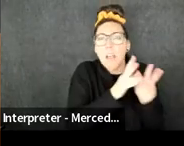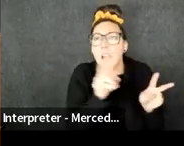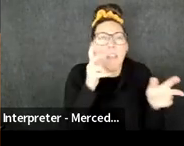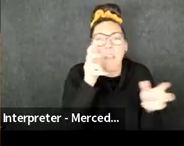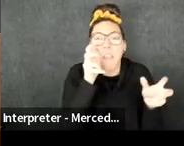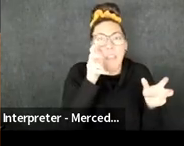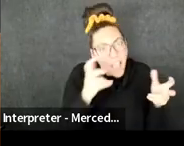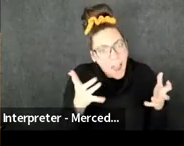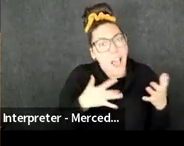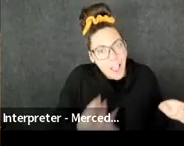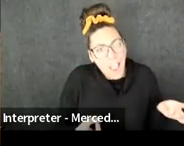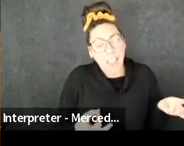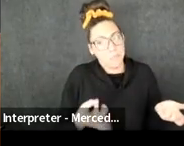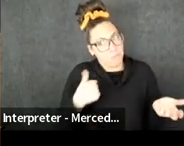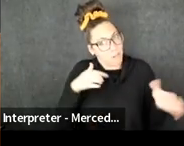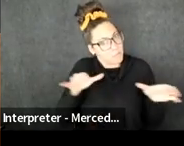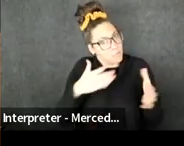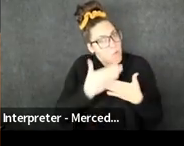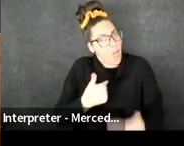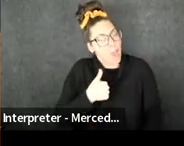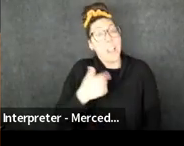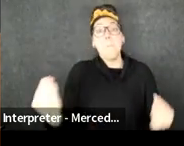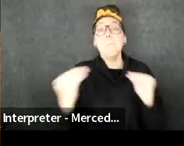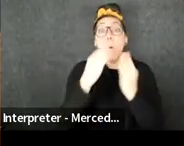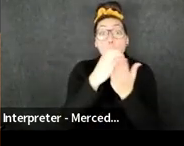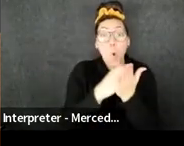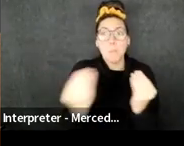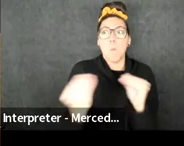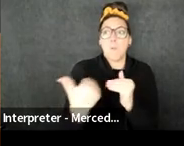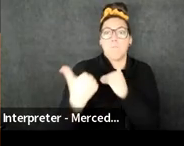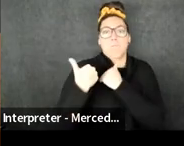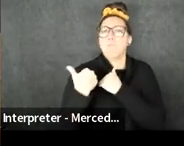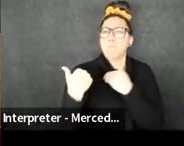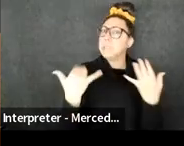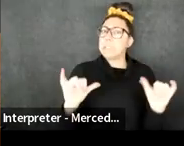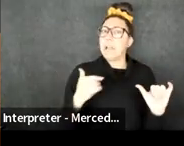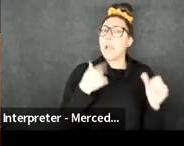well despite taking on more courses and responsibilities. Just because I fell behind,